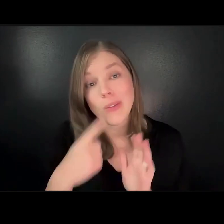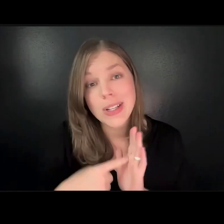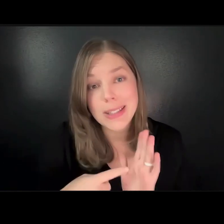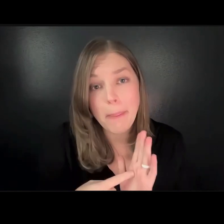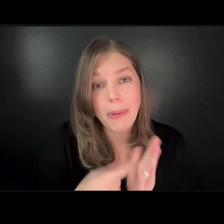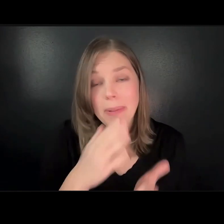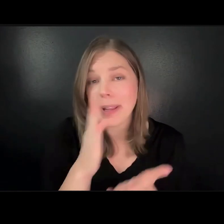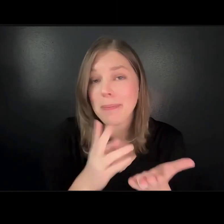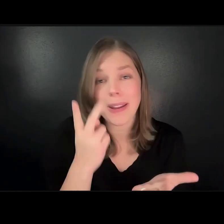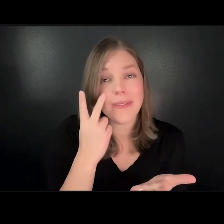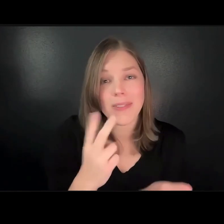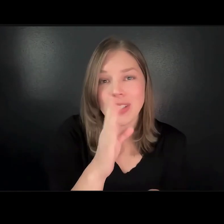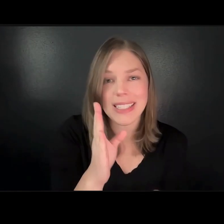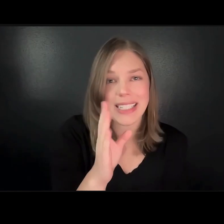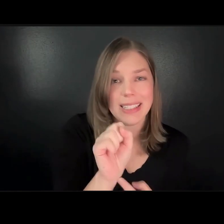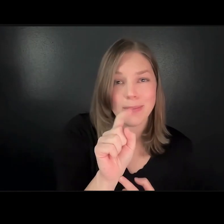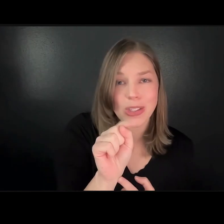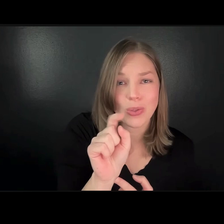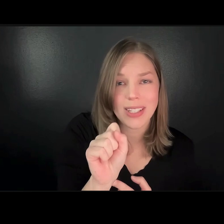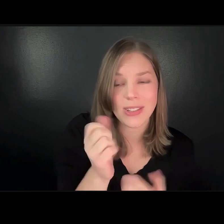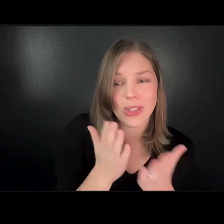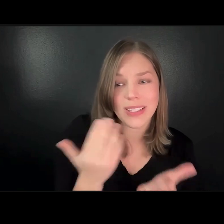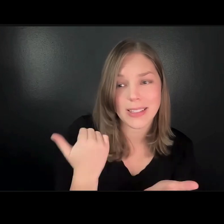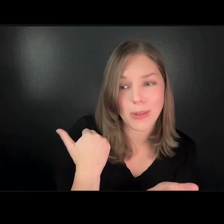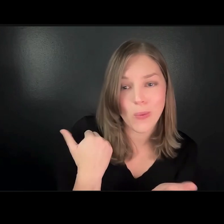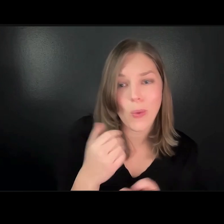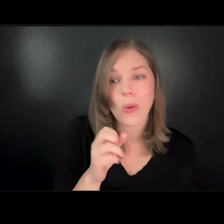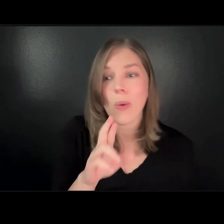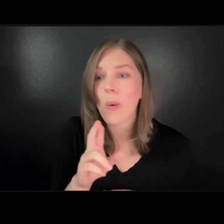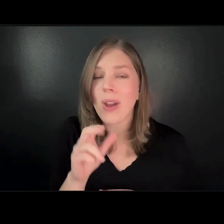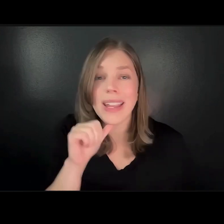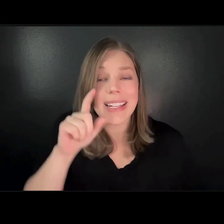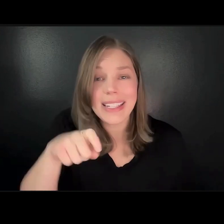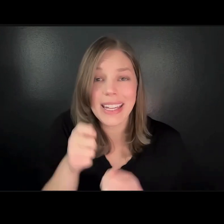exposed to those options in high school. Maybe they didn't need a particular accommodation